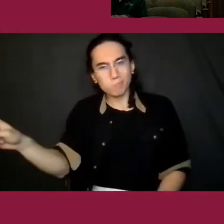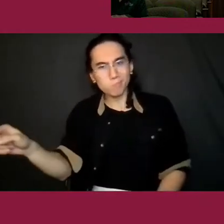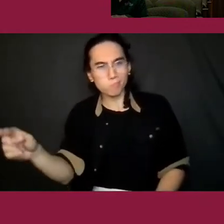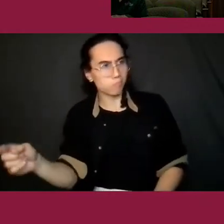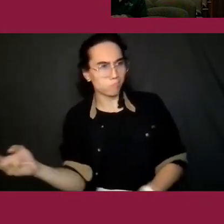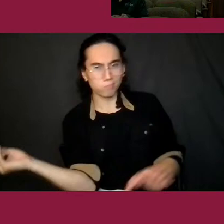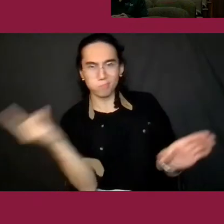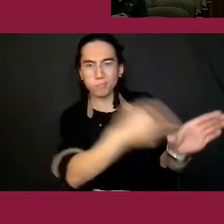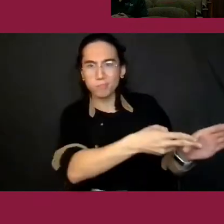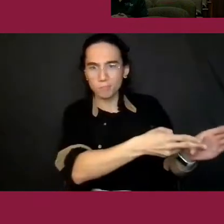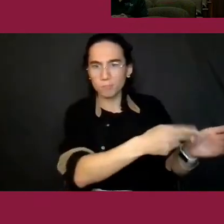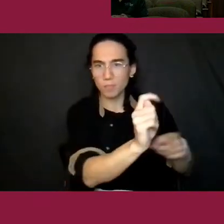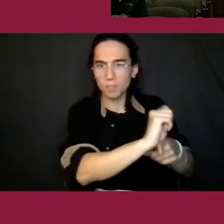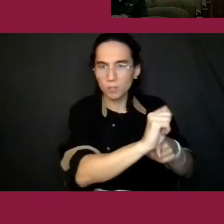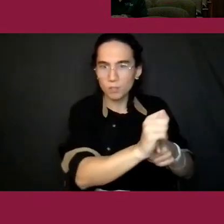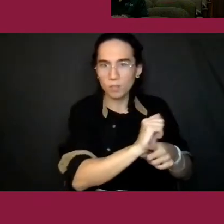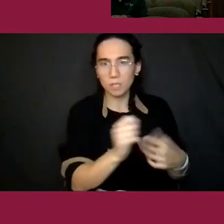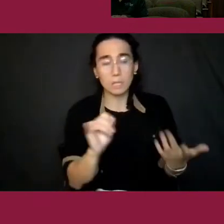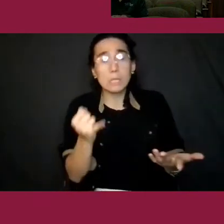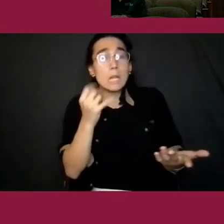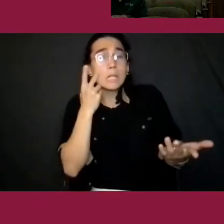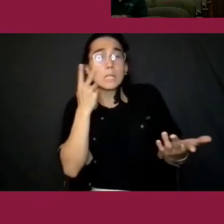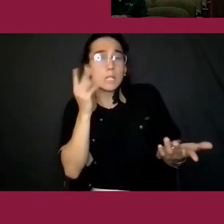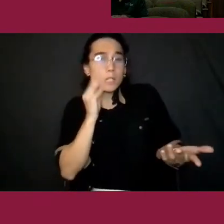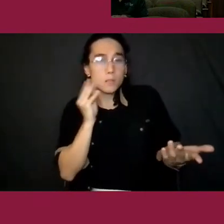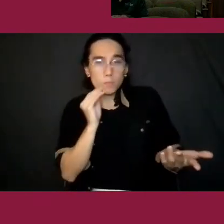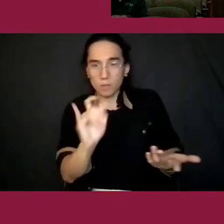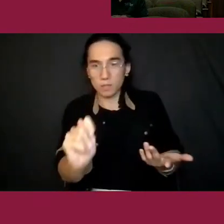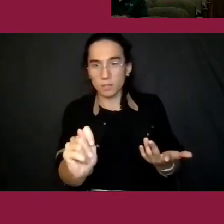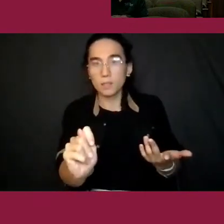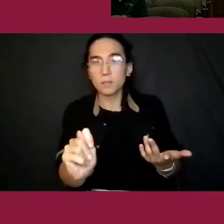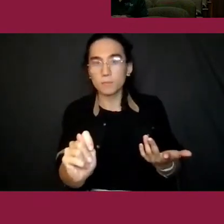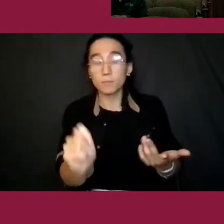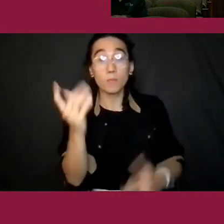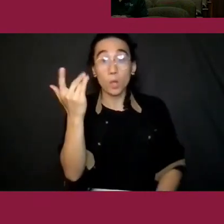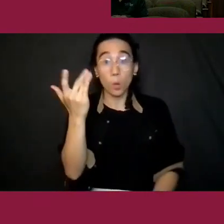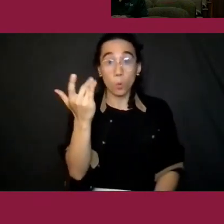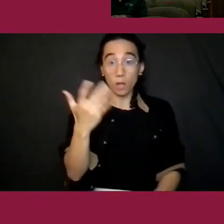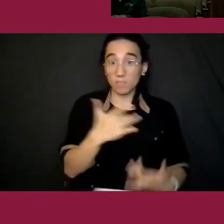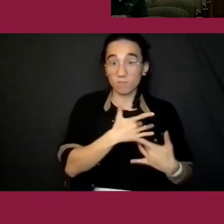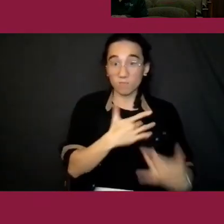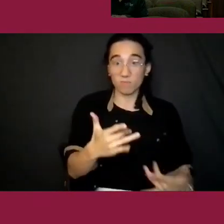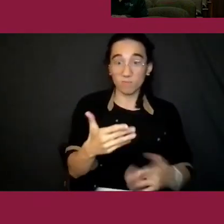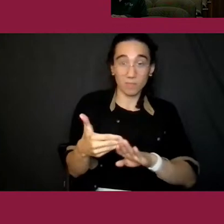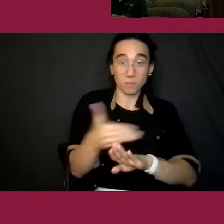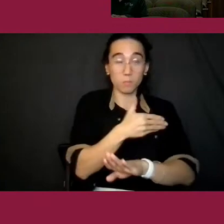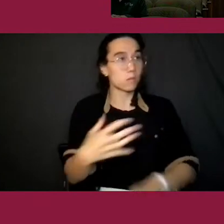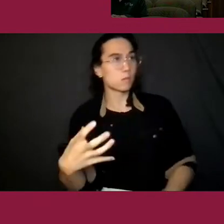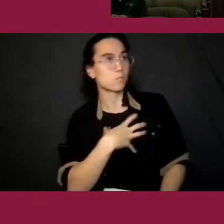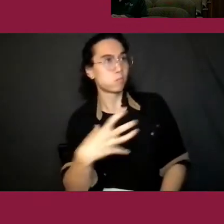The reason why I'm suggesting that is because you are the last decision-maker when it comes to any of our processes